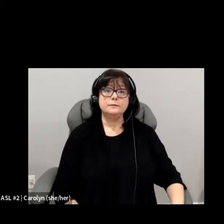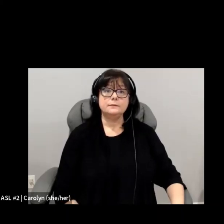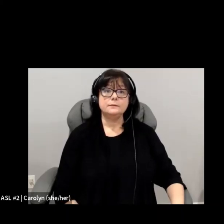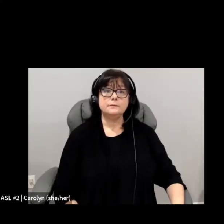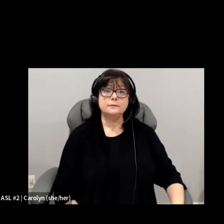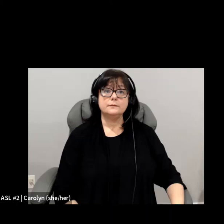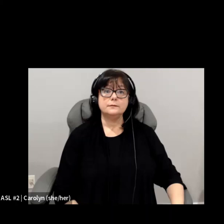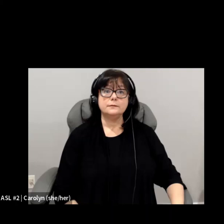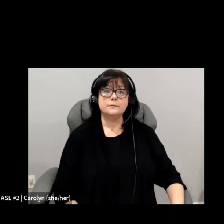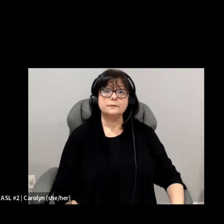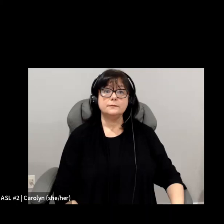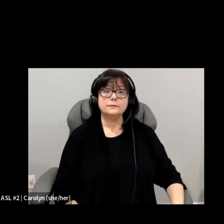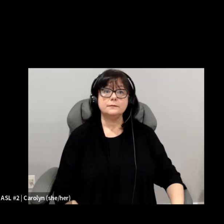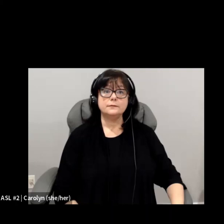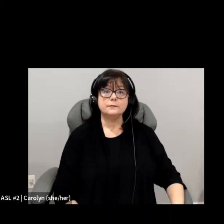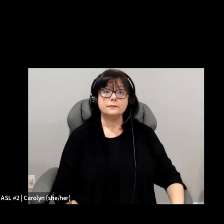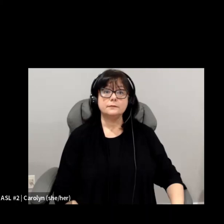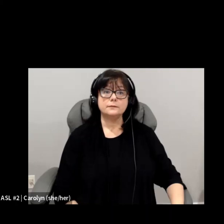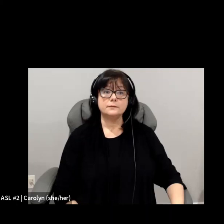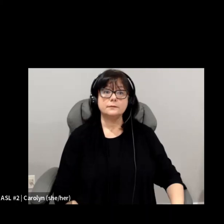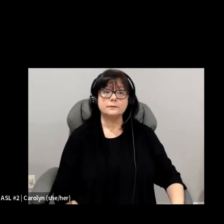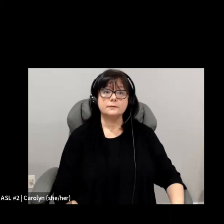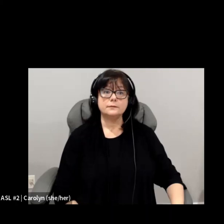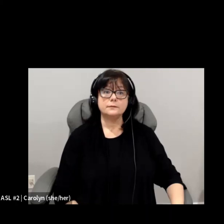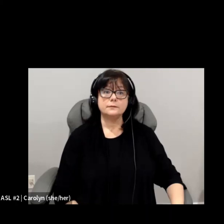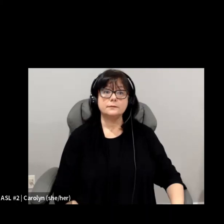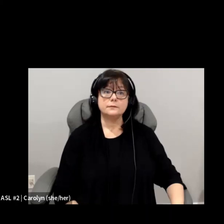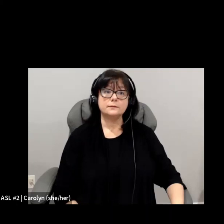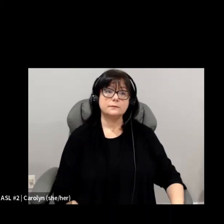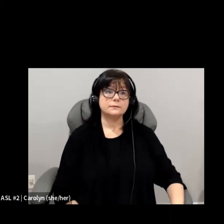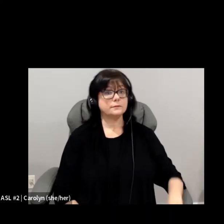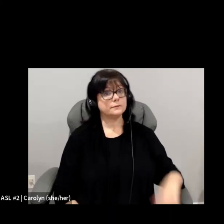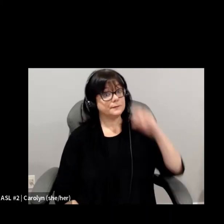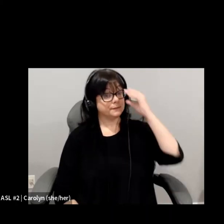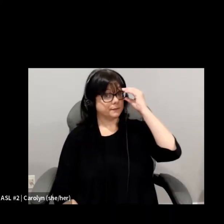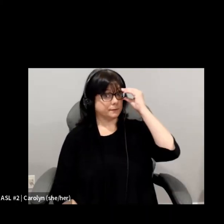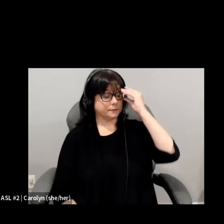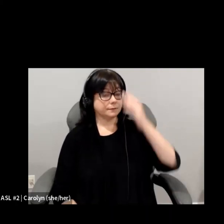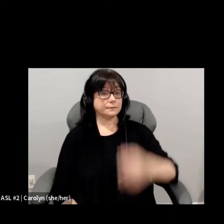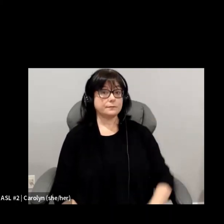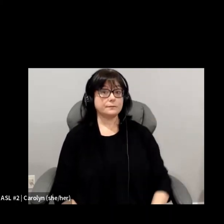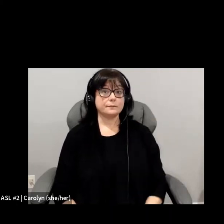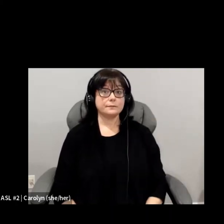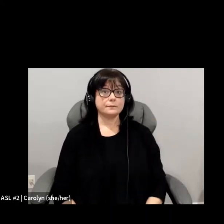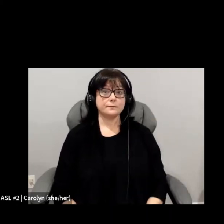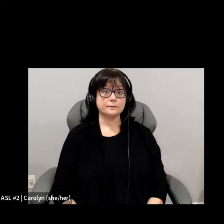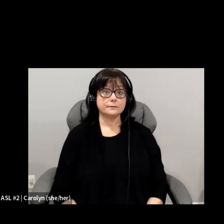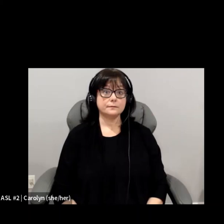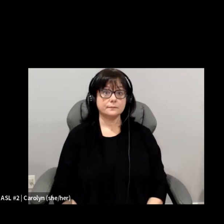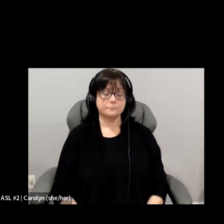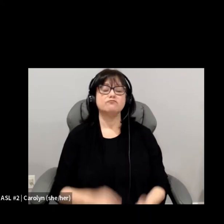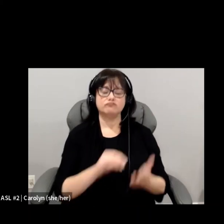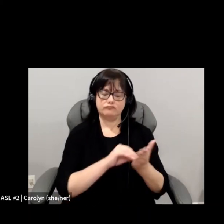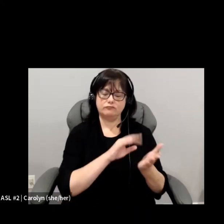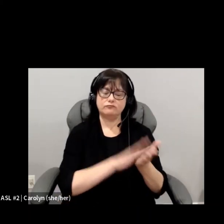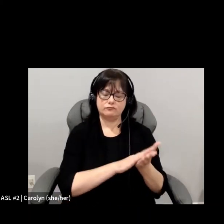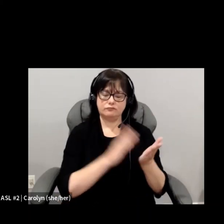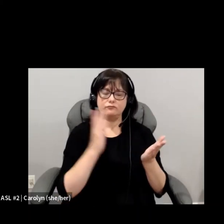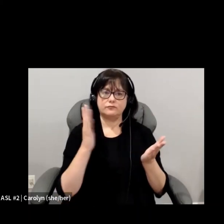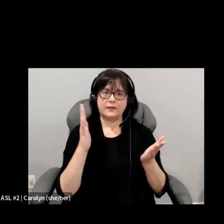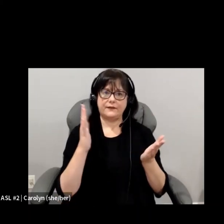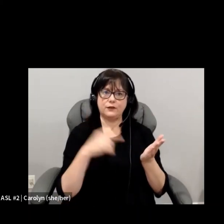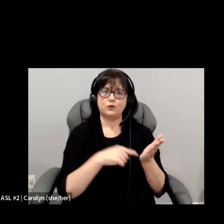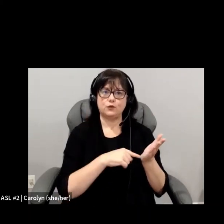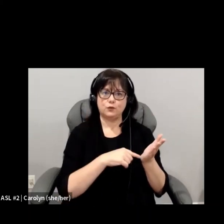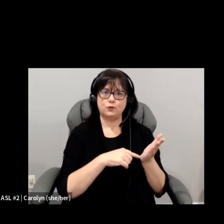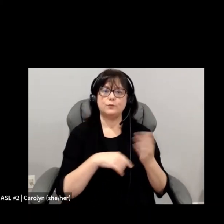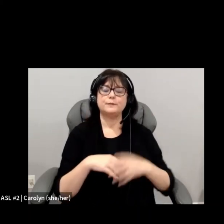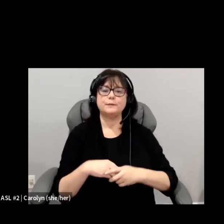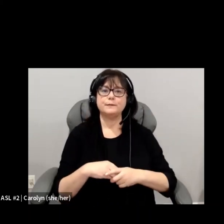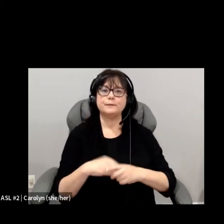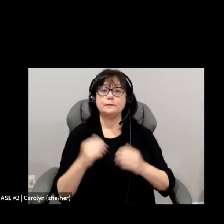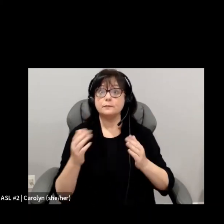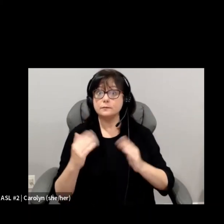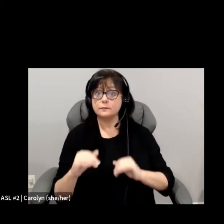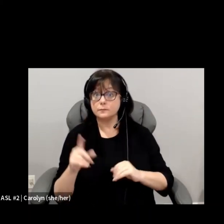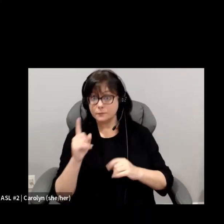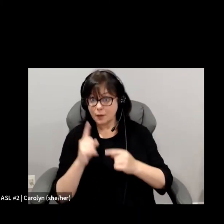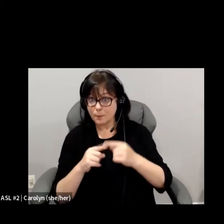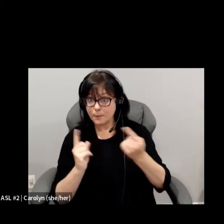Laura Upans : ARE YOU OPPOSED?